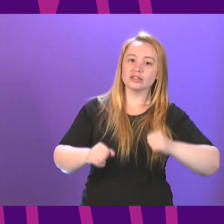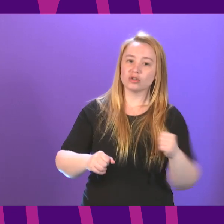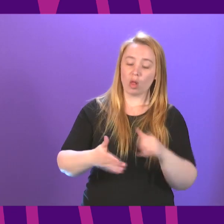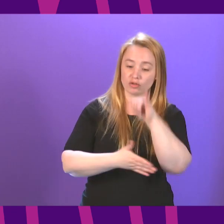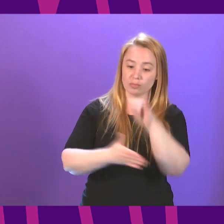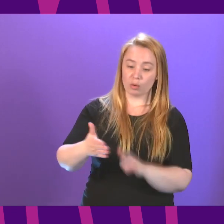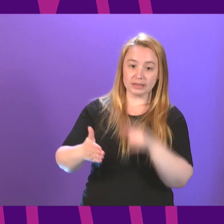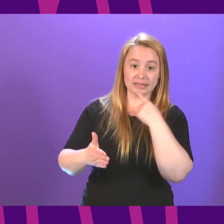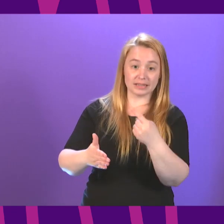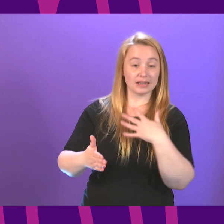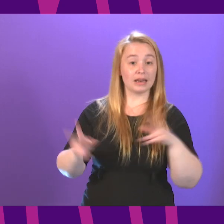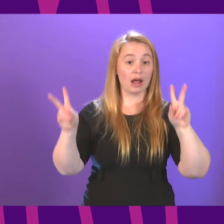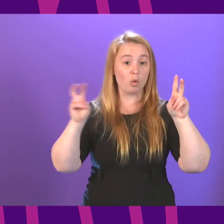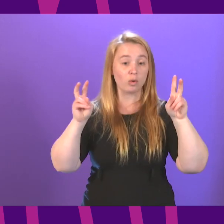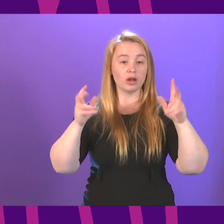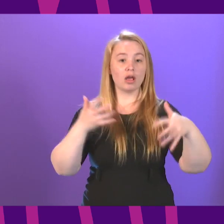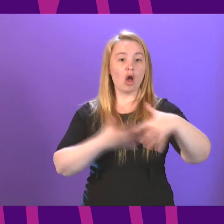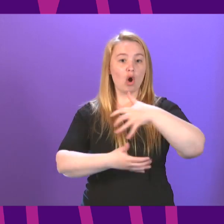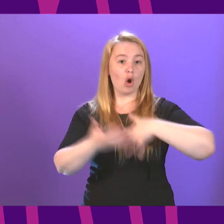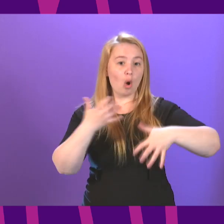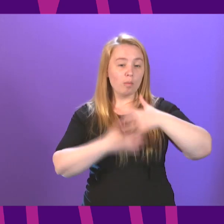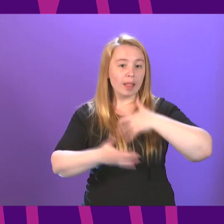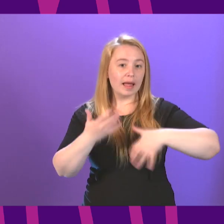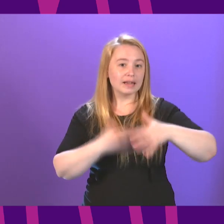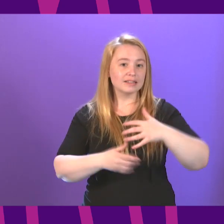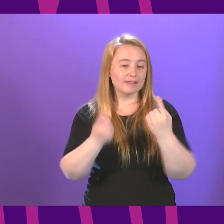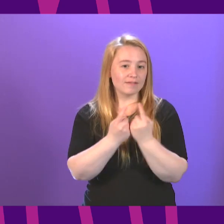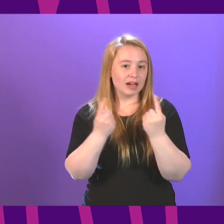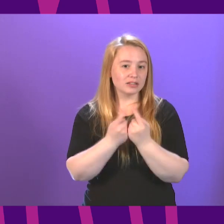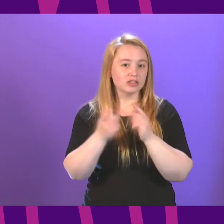“that the complexity of contributory factors means that it will take time”